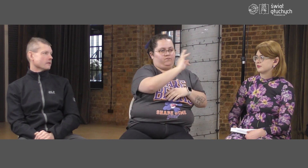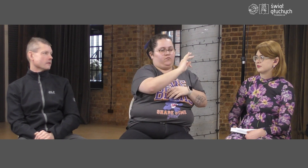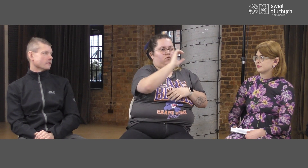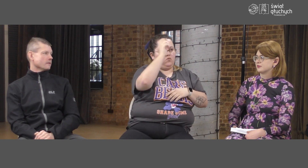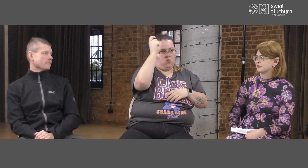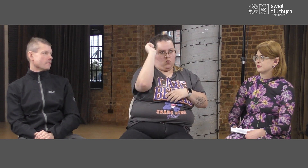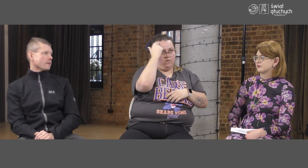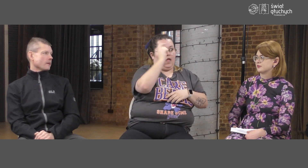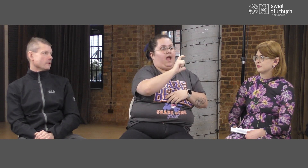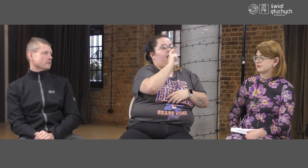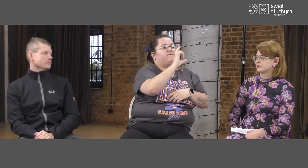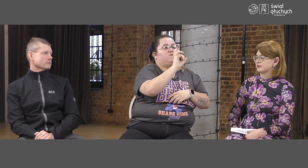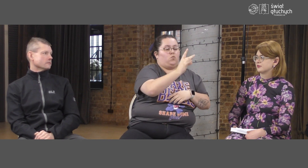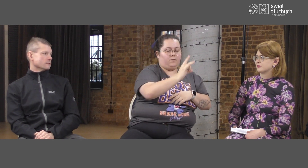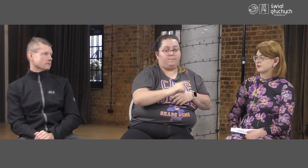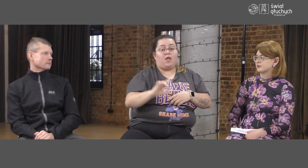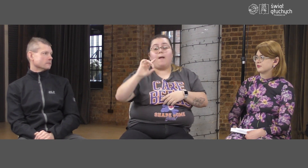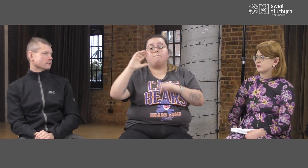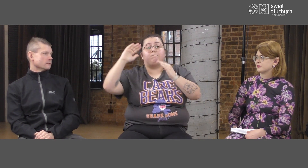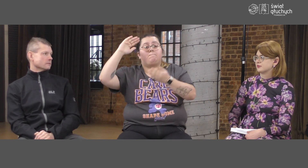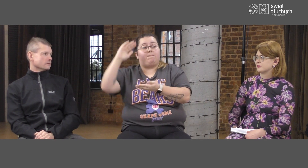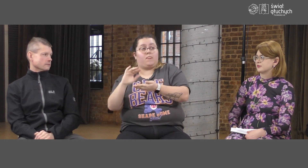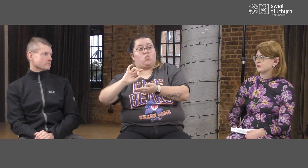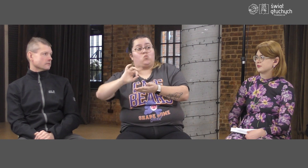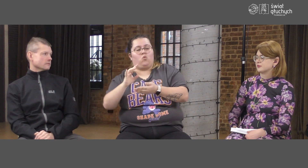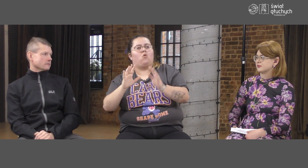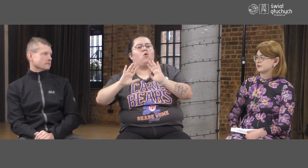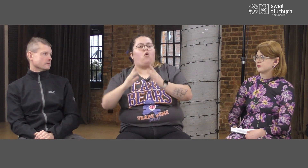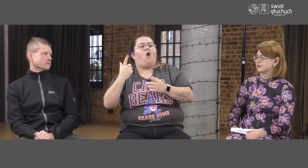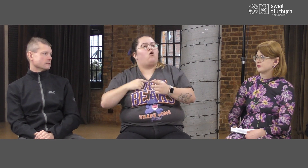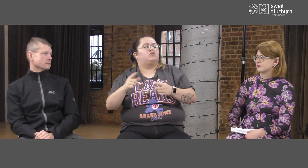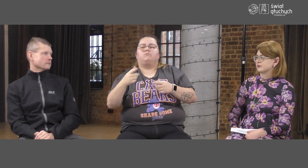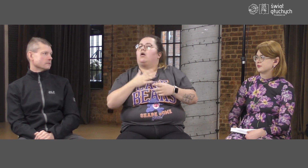This is the main point about the capital "D." On the other hand, deaf with a lowercase "d,"